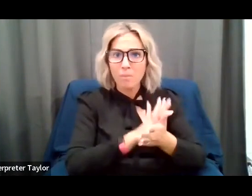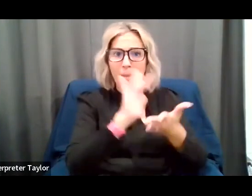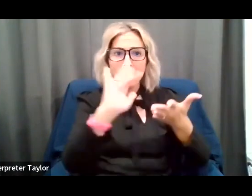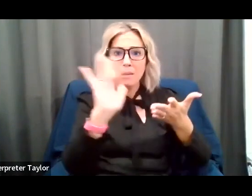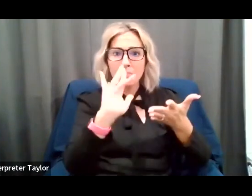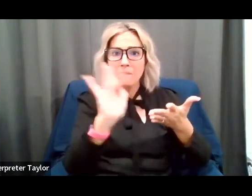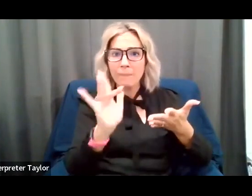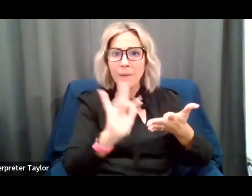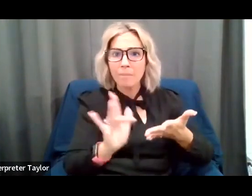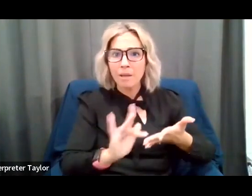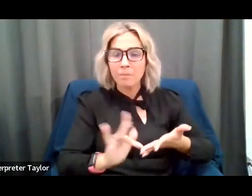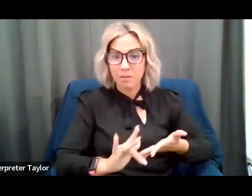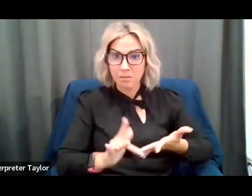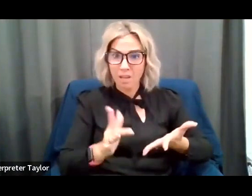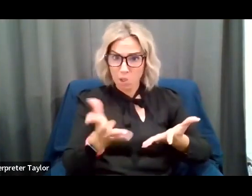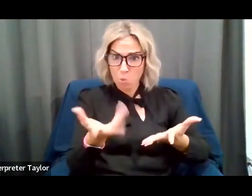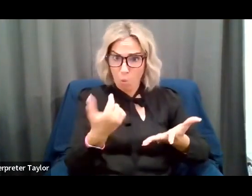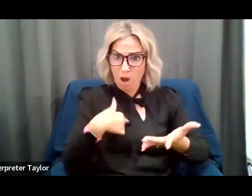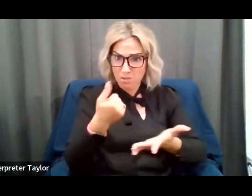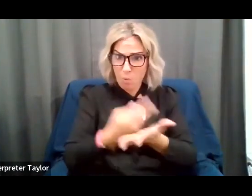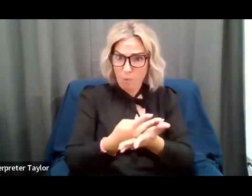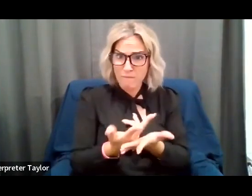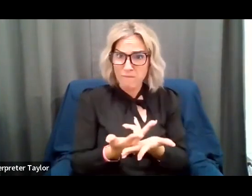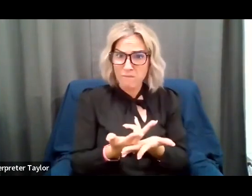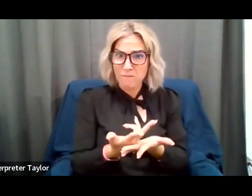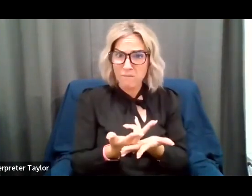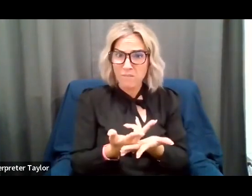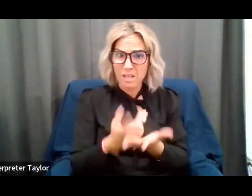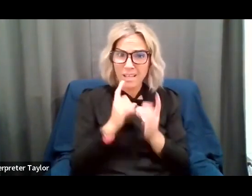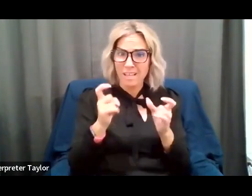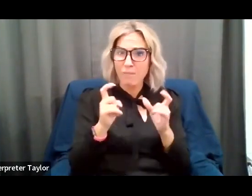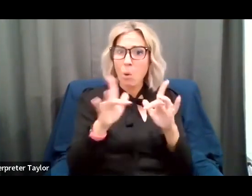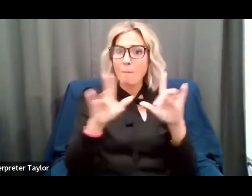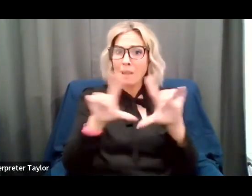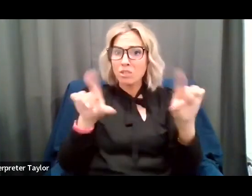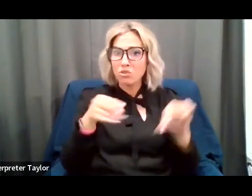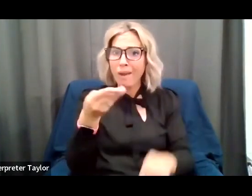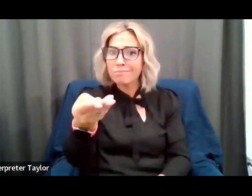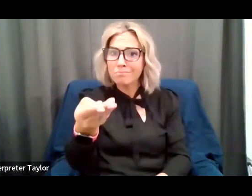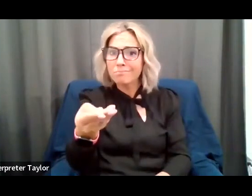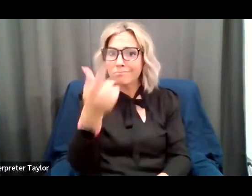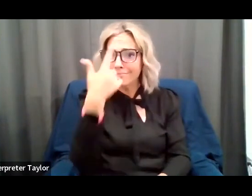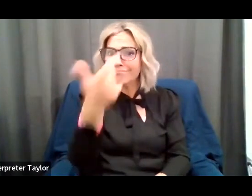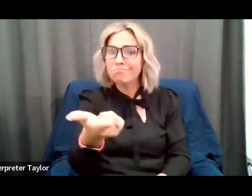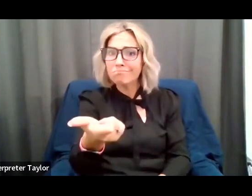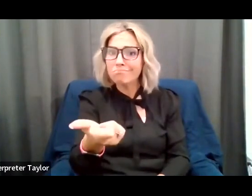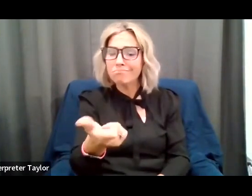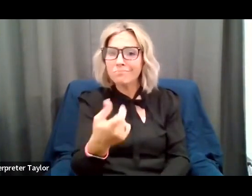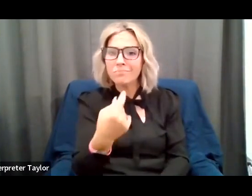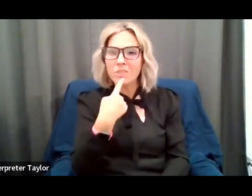And you want us to approve it? And give you a blank check to do what you want, and you can say to the Board: "Approve it"?